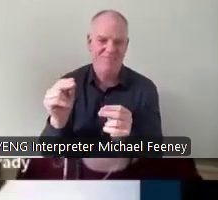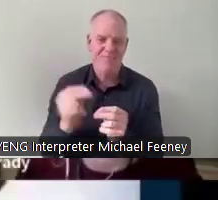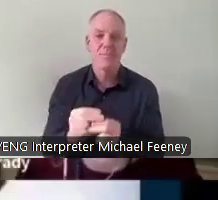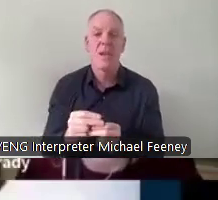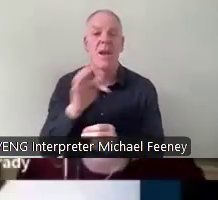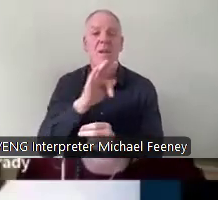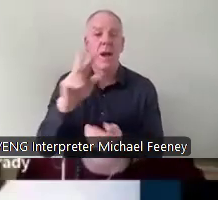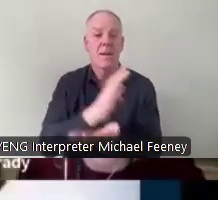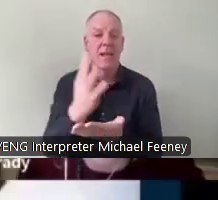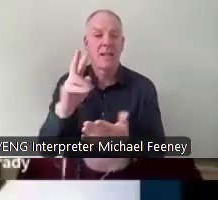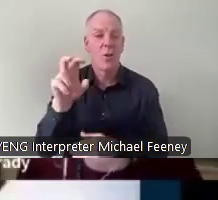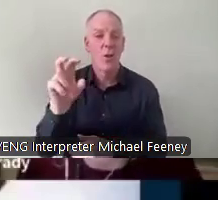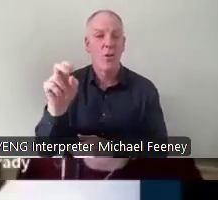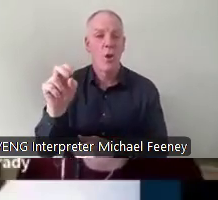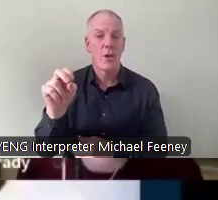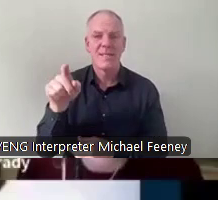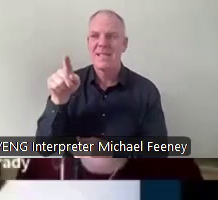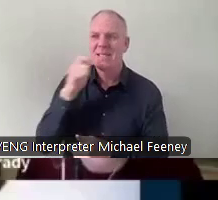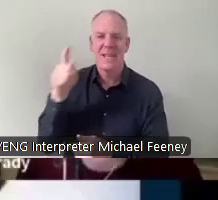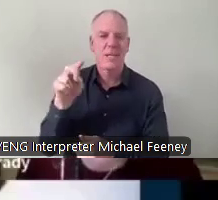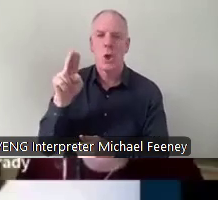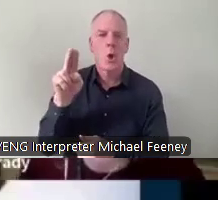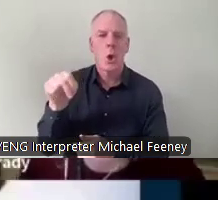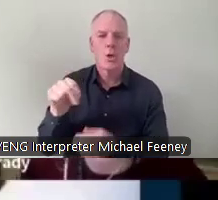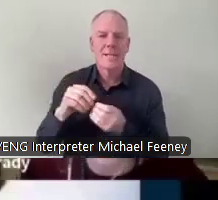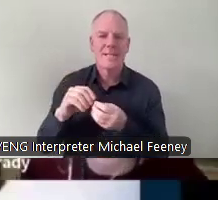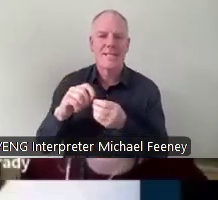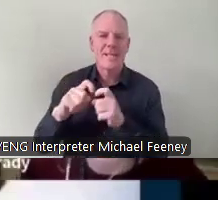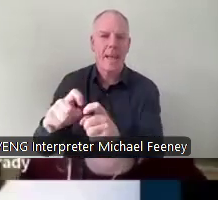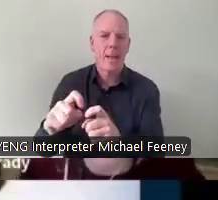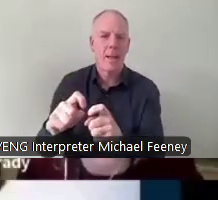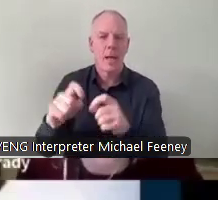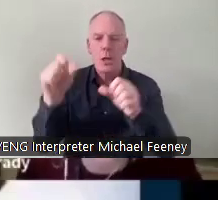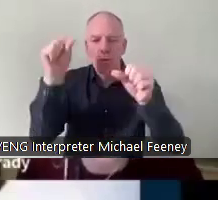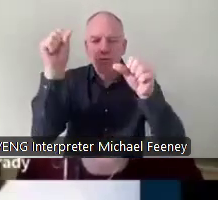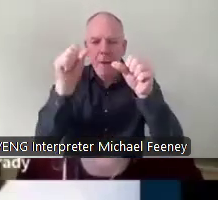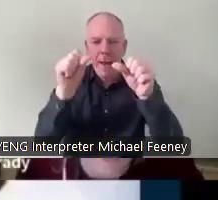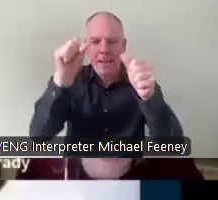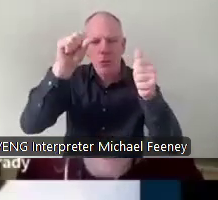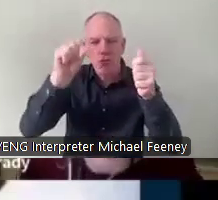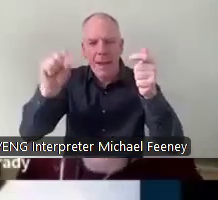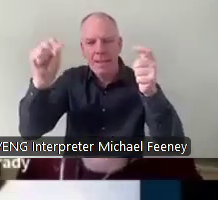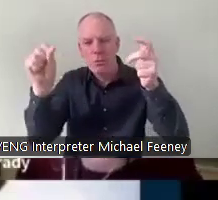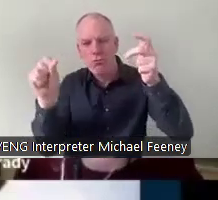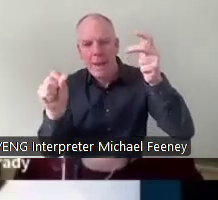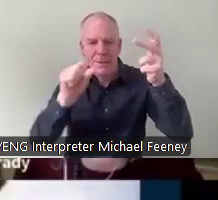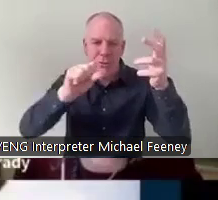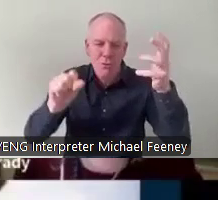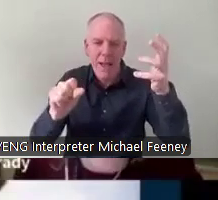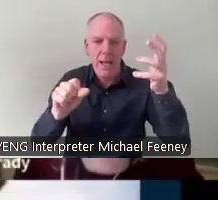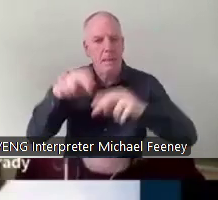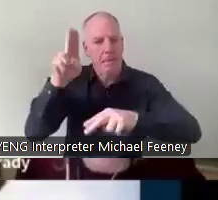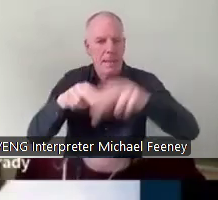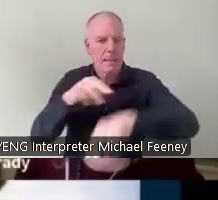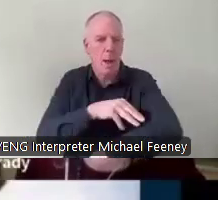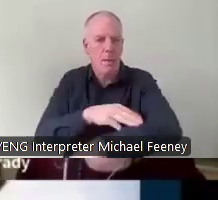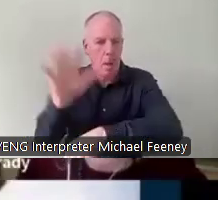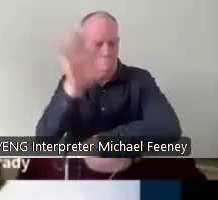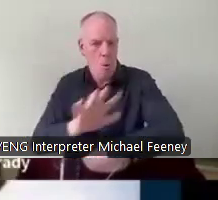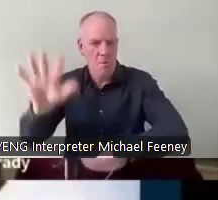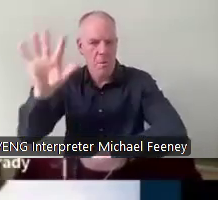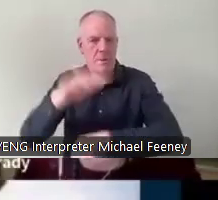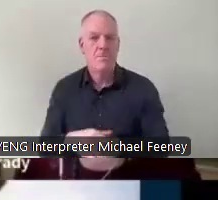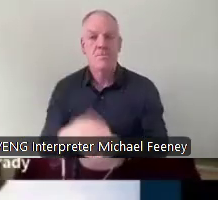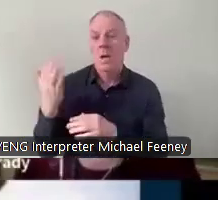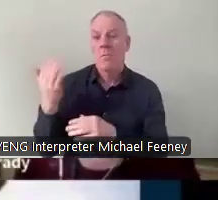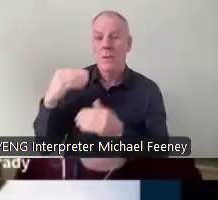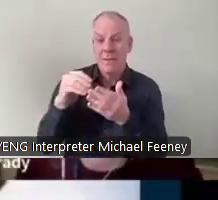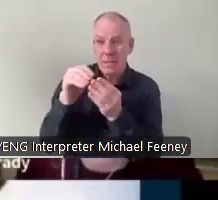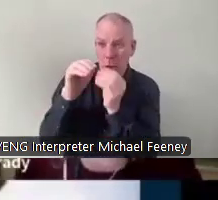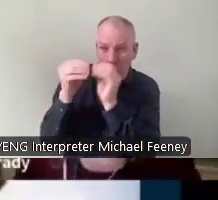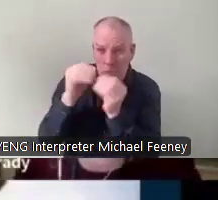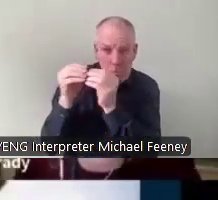as in an unstable condition with very fine cracking and delamination of the paint layer evident throughout. Previous conservation efforts which were carried out in the